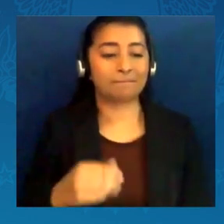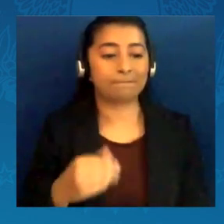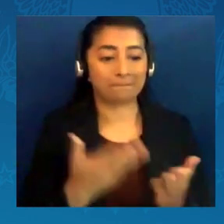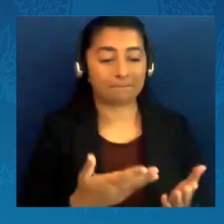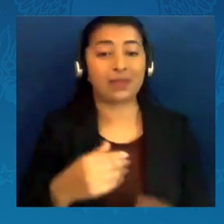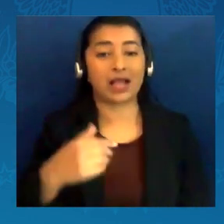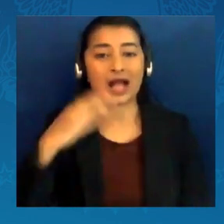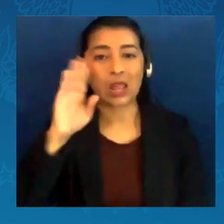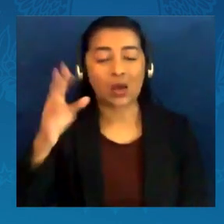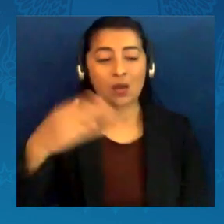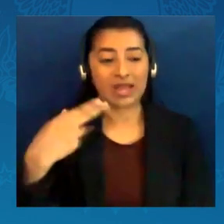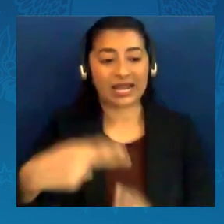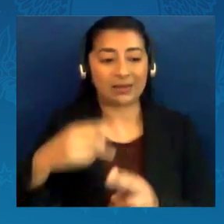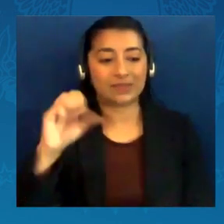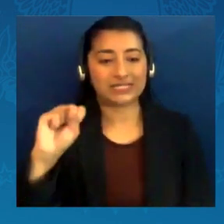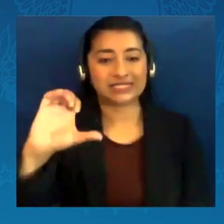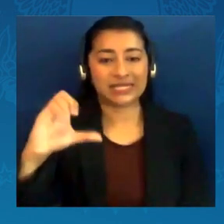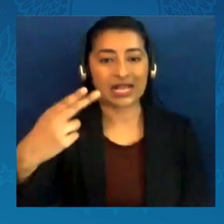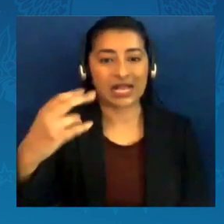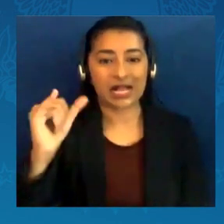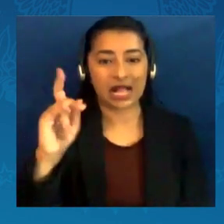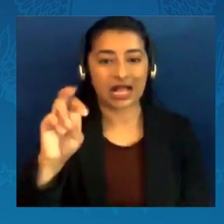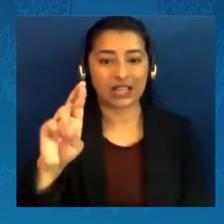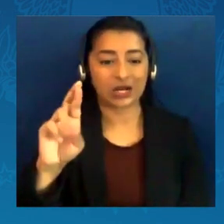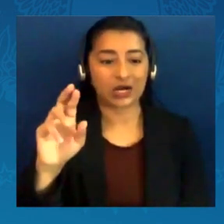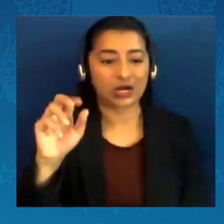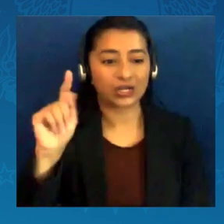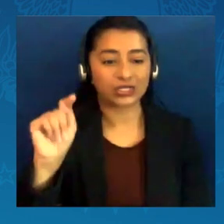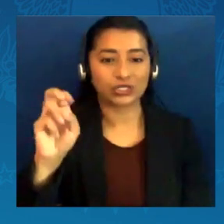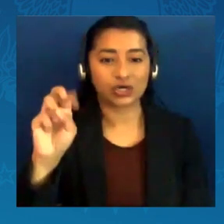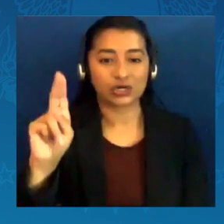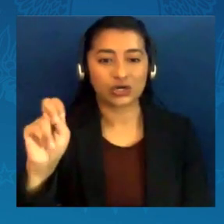I'm a junior biochemistry major from Kansas City, Missouri.